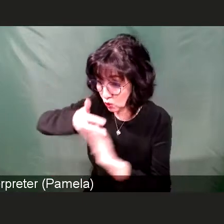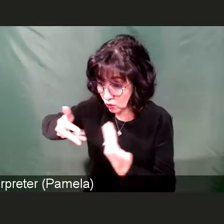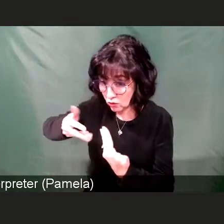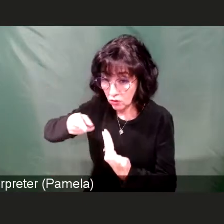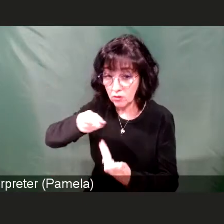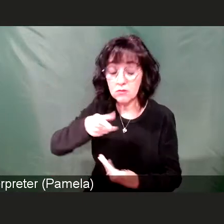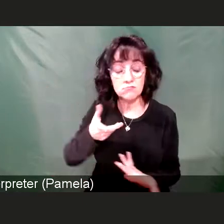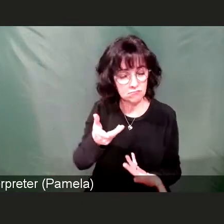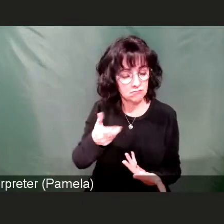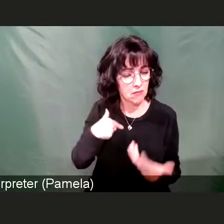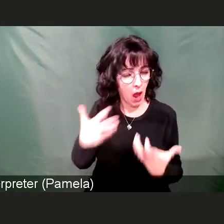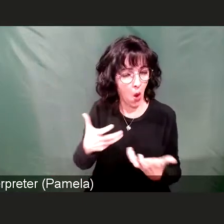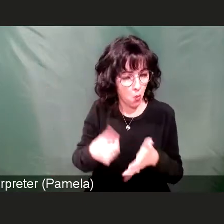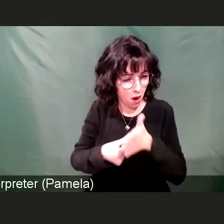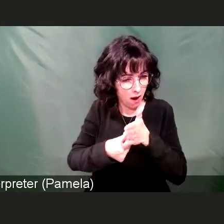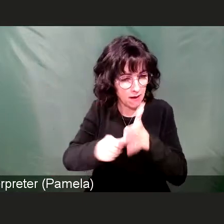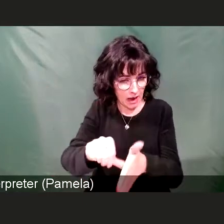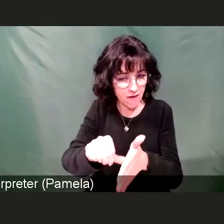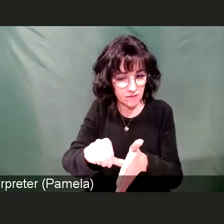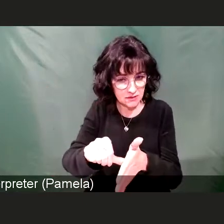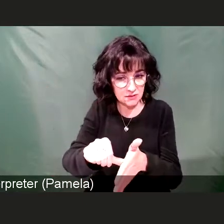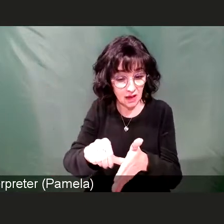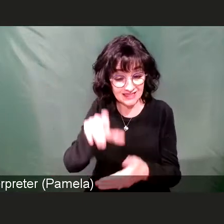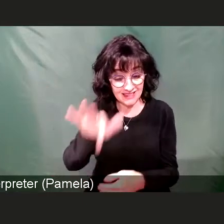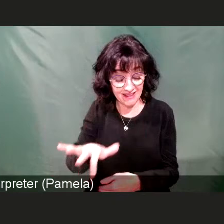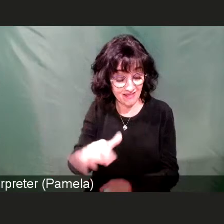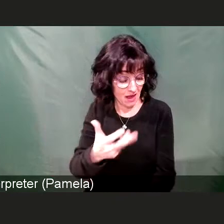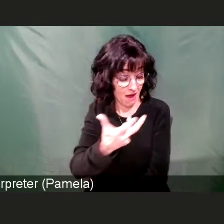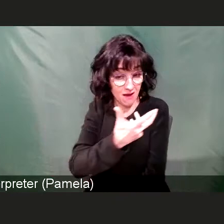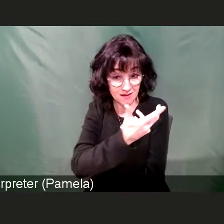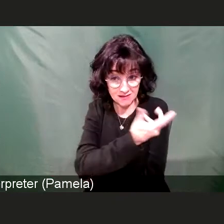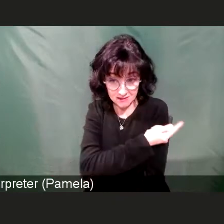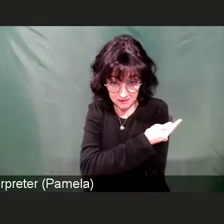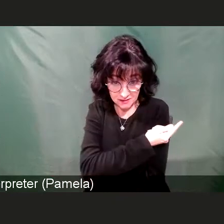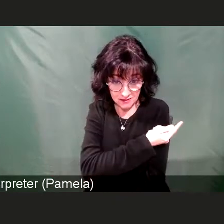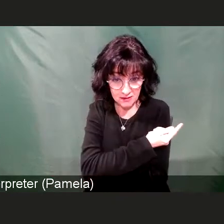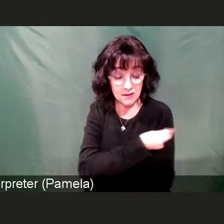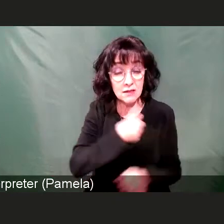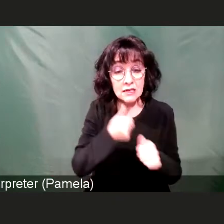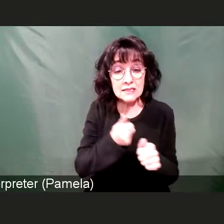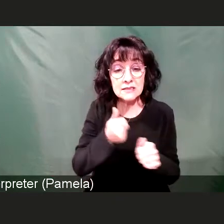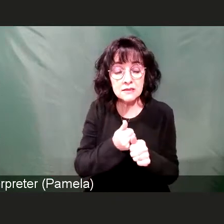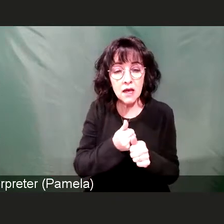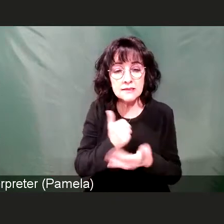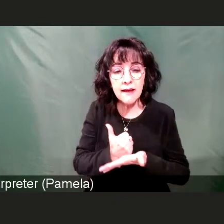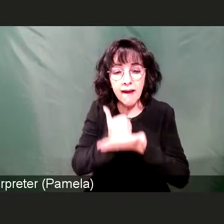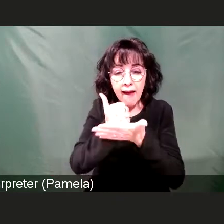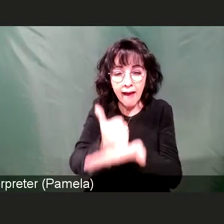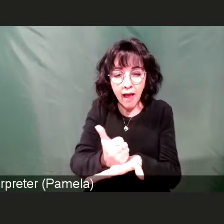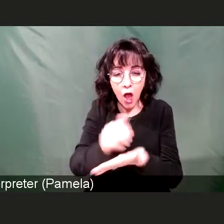These vaccines are effective in decreasing serious COVID infection